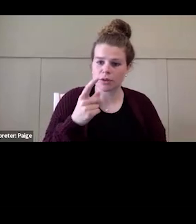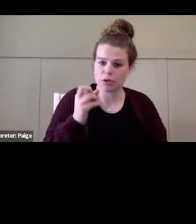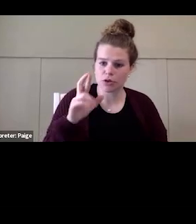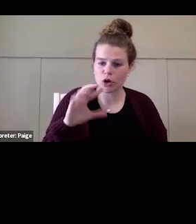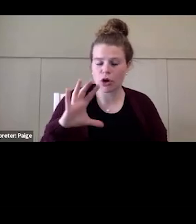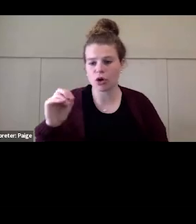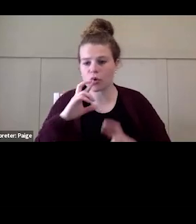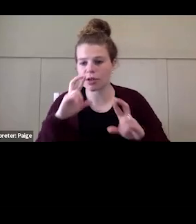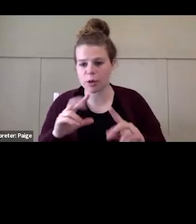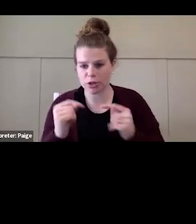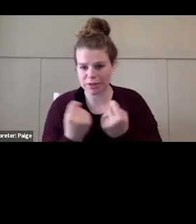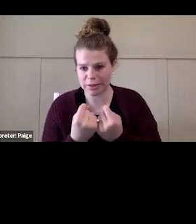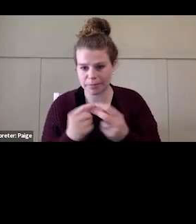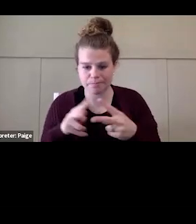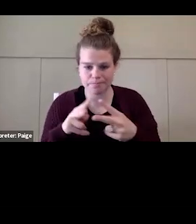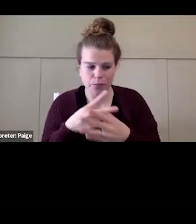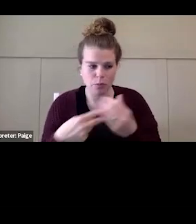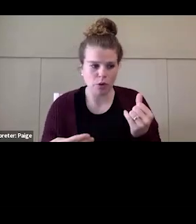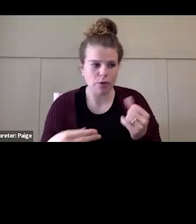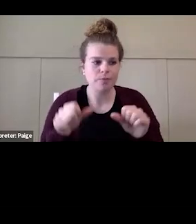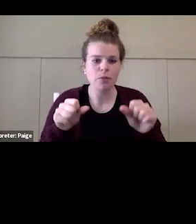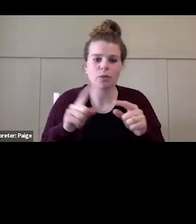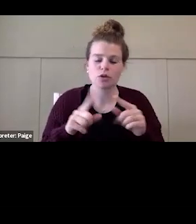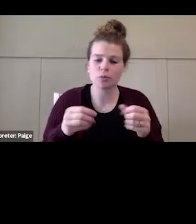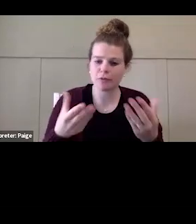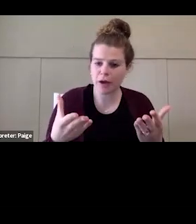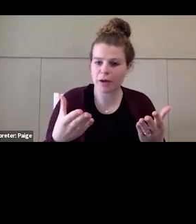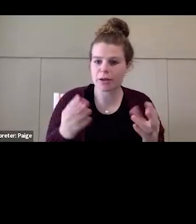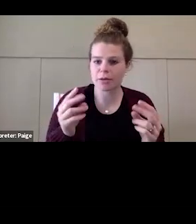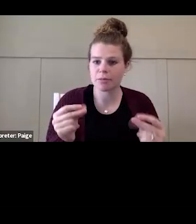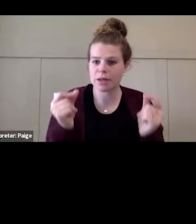and to be able to provide immediate support